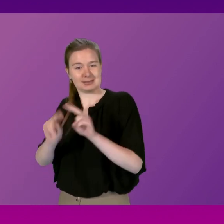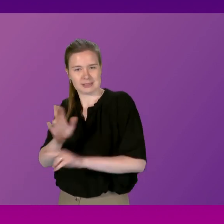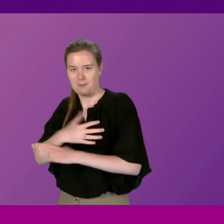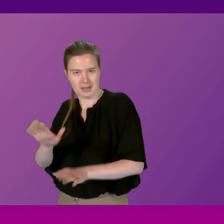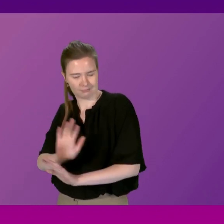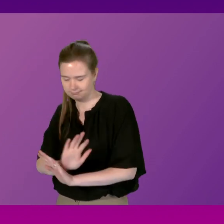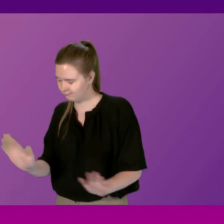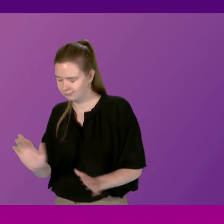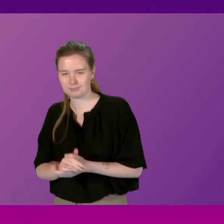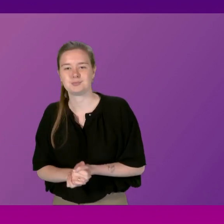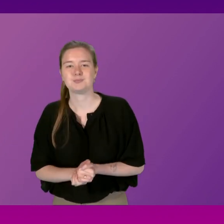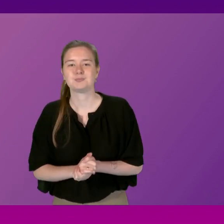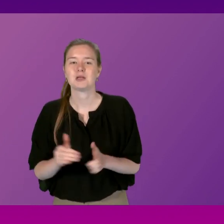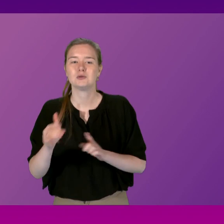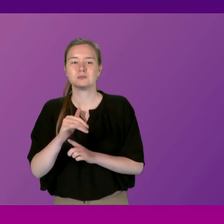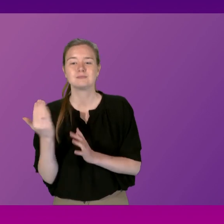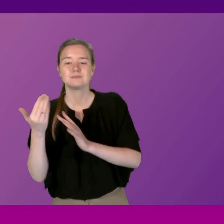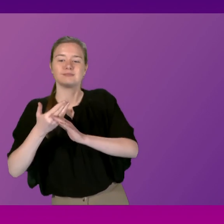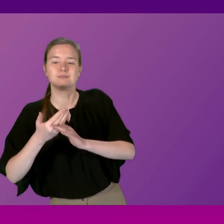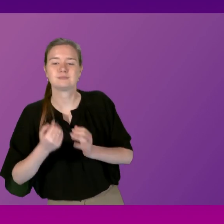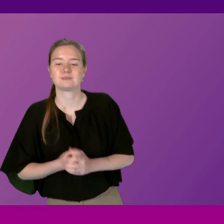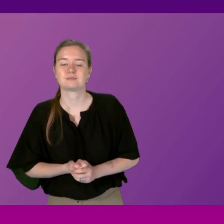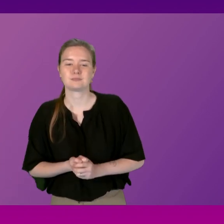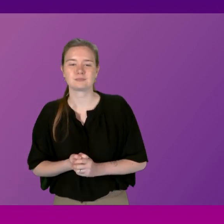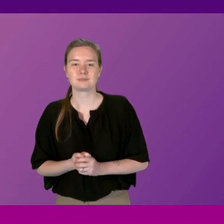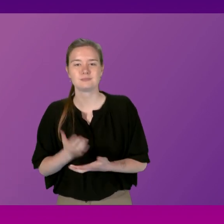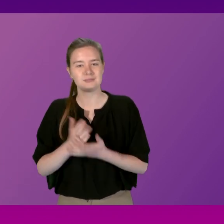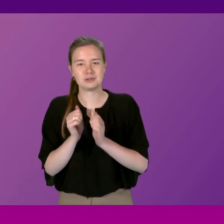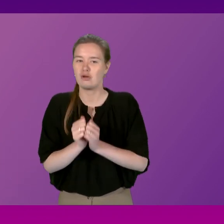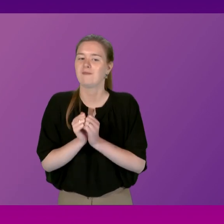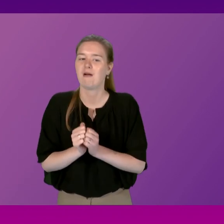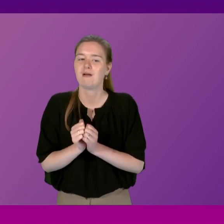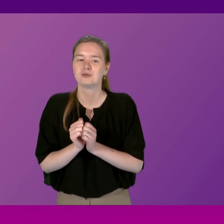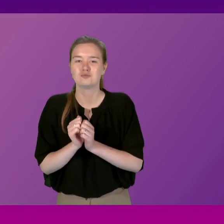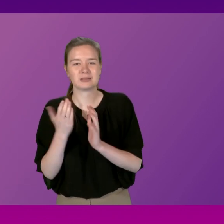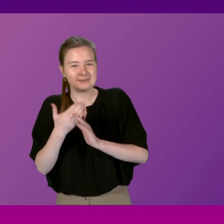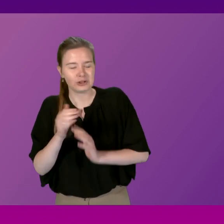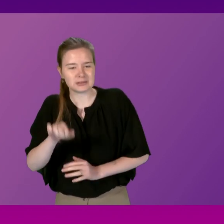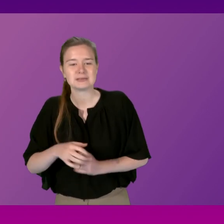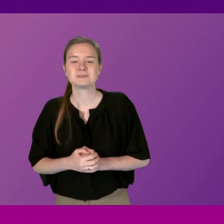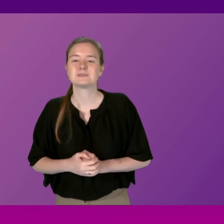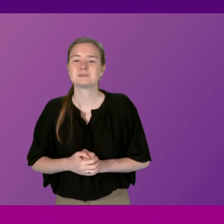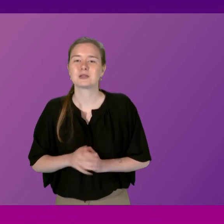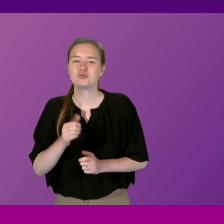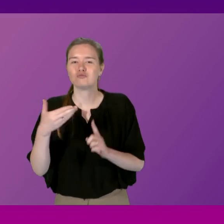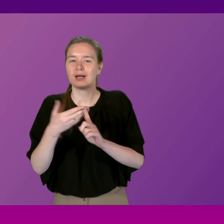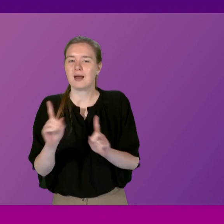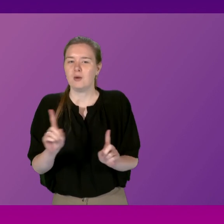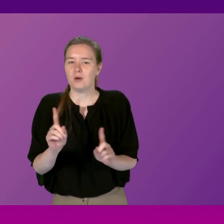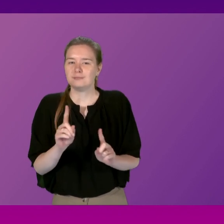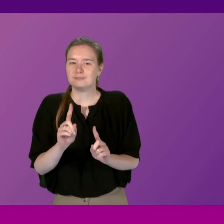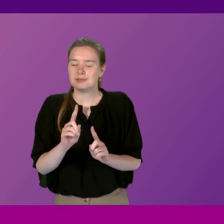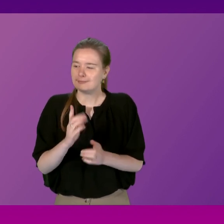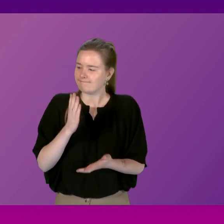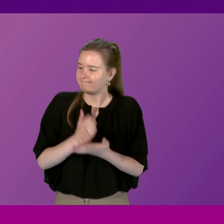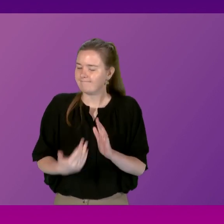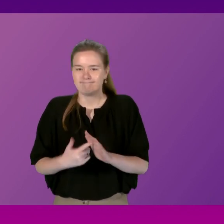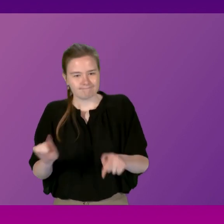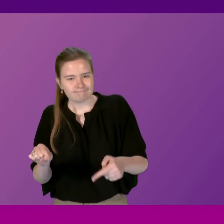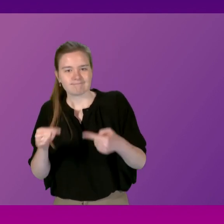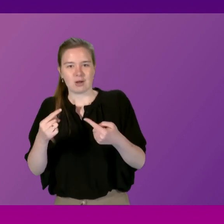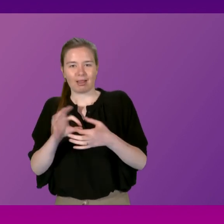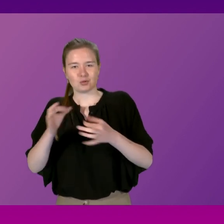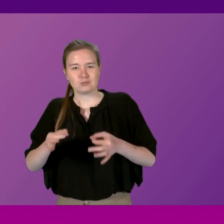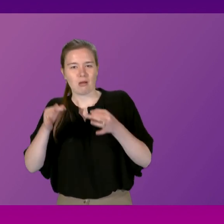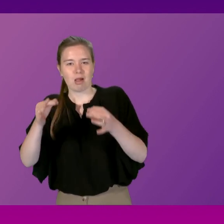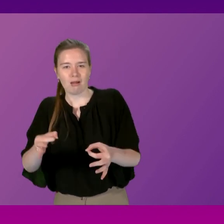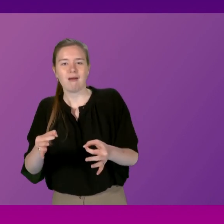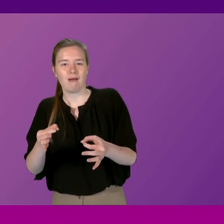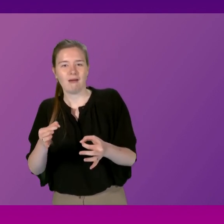Does the minister recognise the significant challenges in relation to delays in the administration